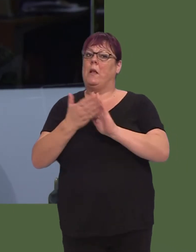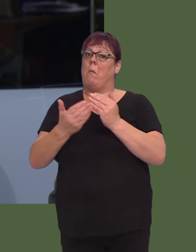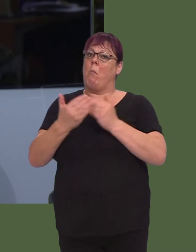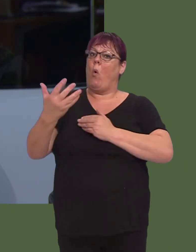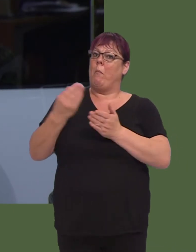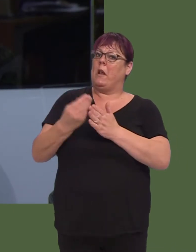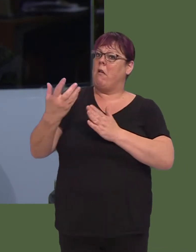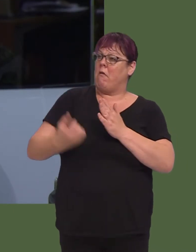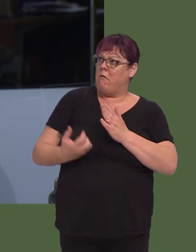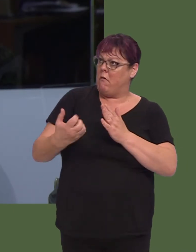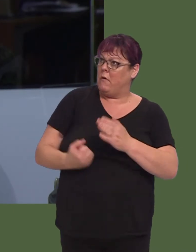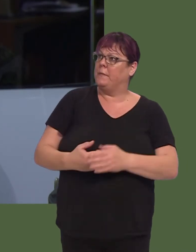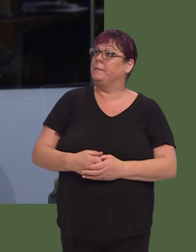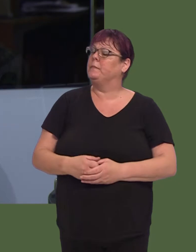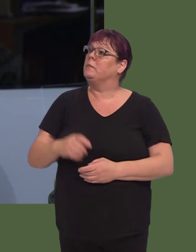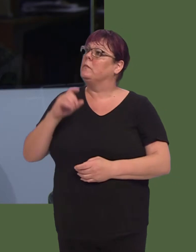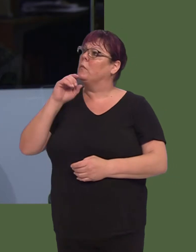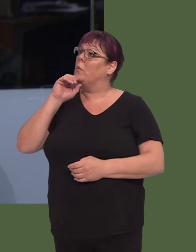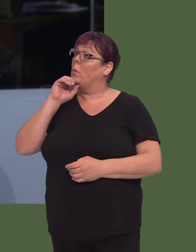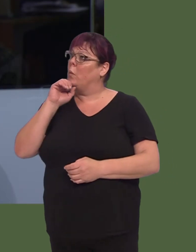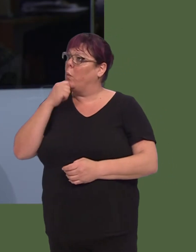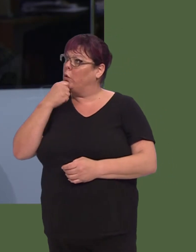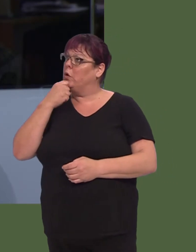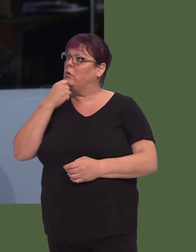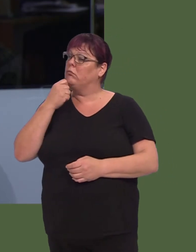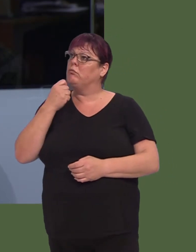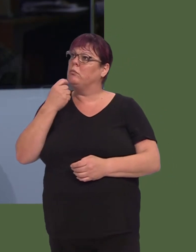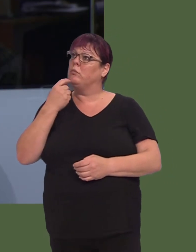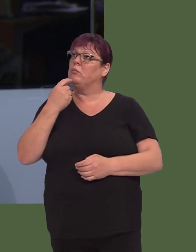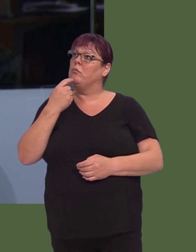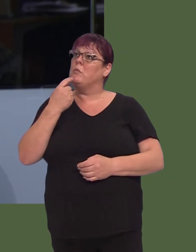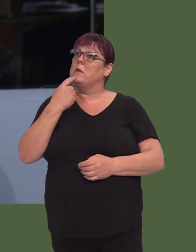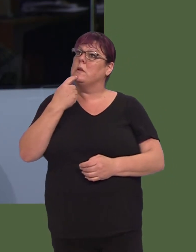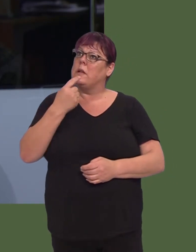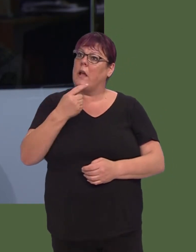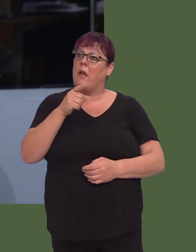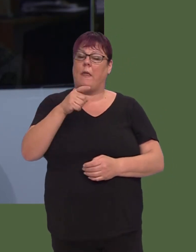Does the First Minister recognise that universal credit is tackling ingrained worklessness